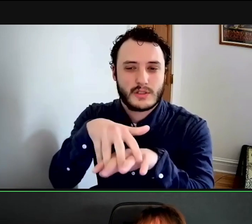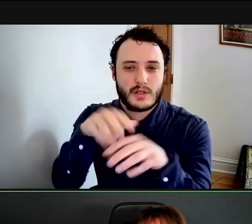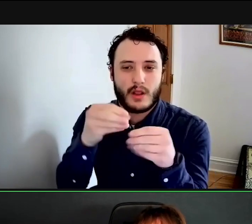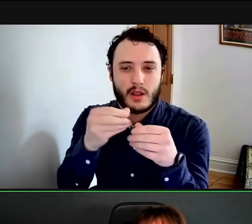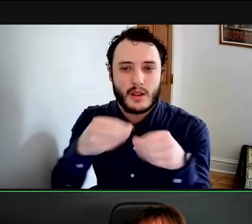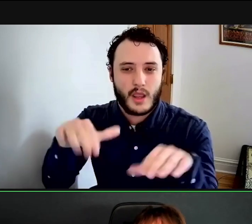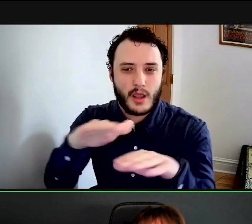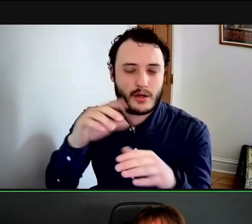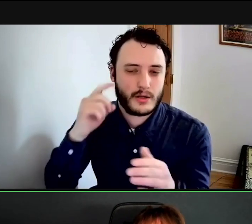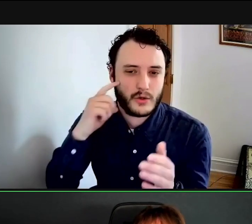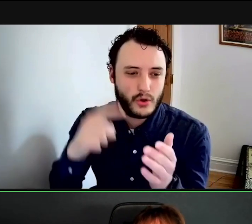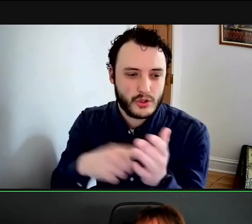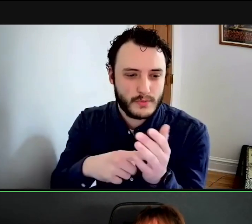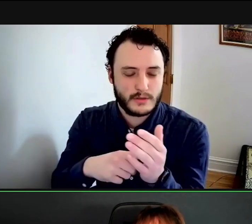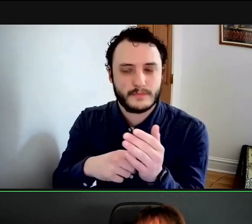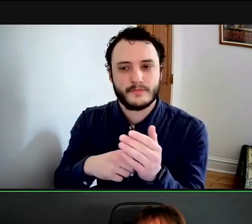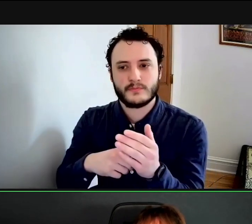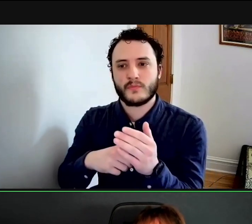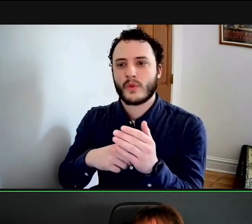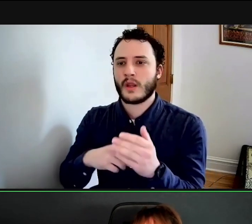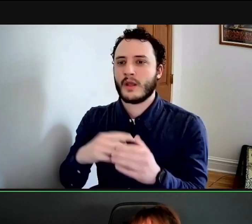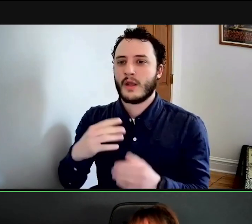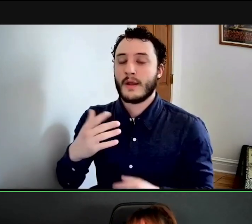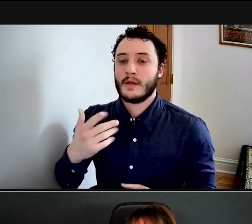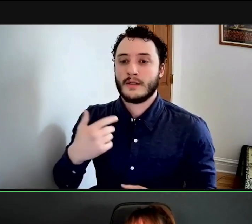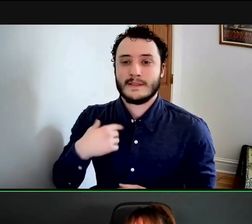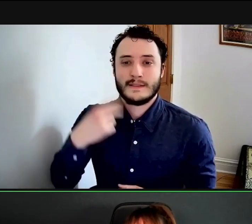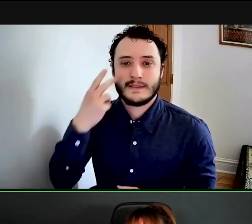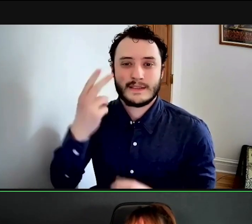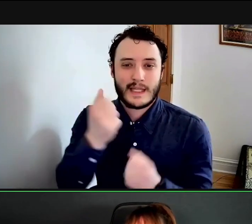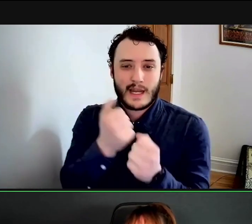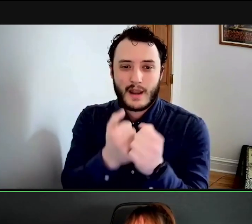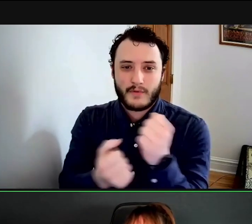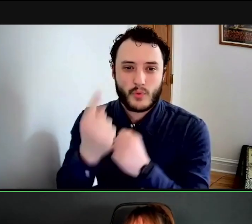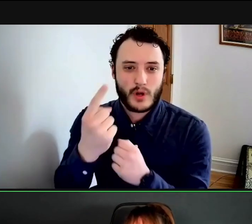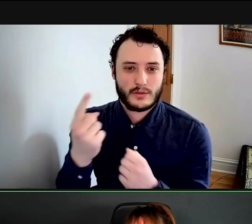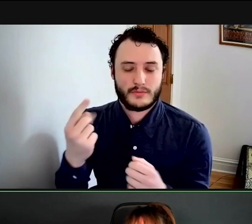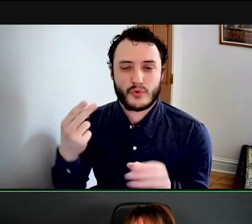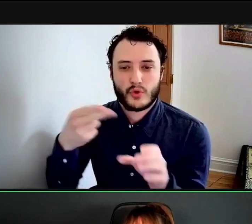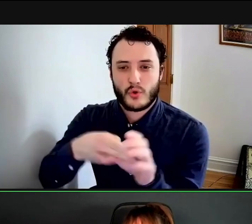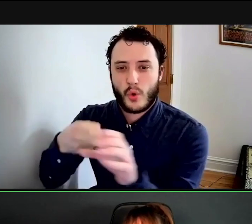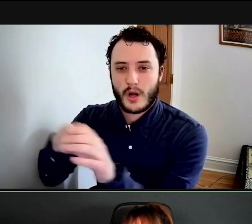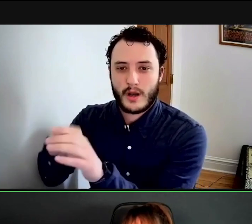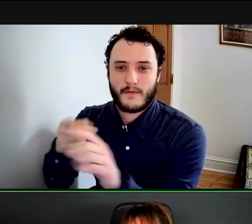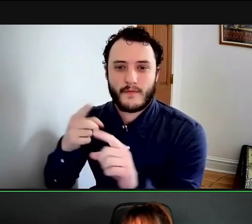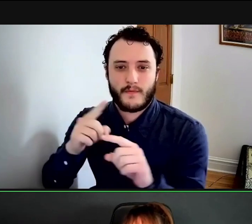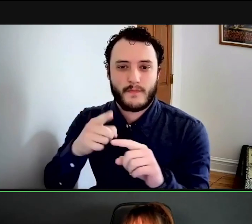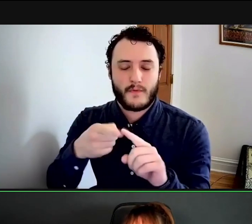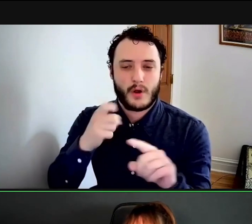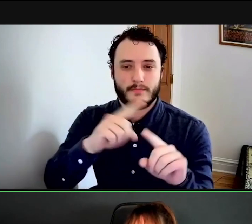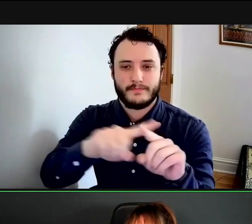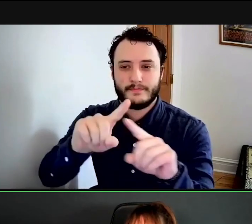I would like to begin today by recognizing Indigenous communities.